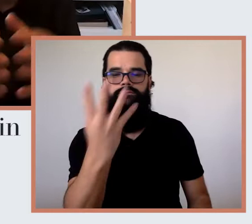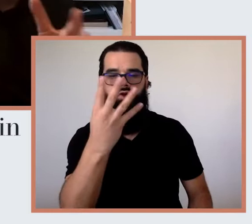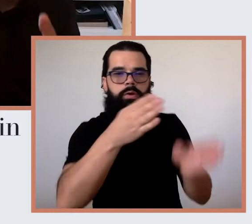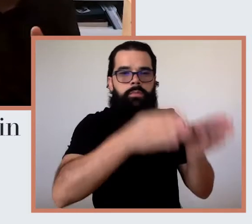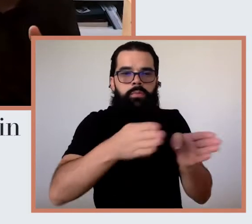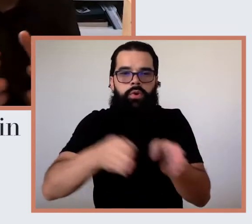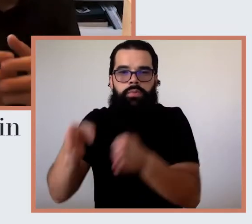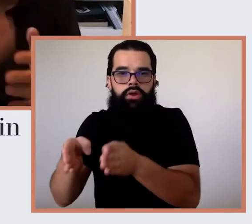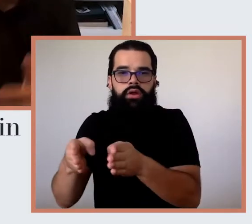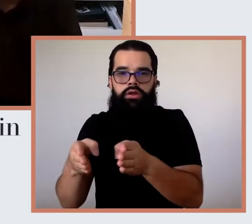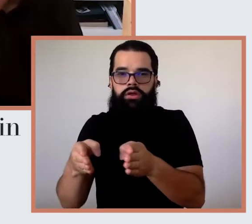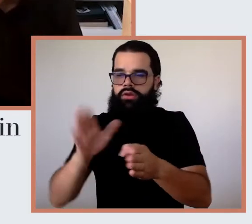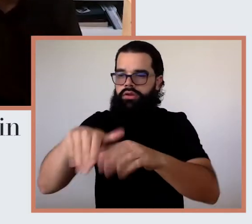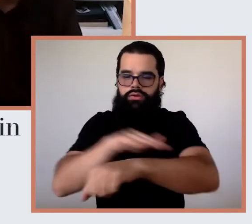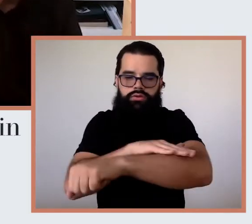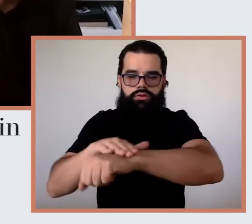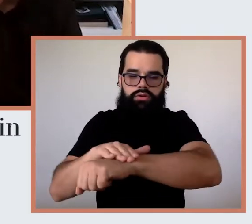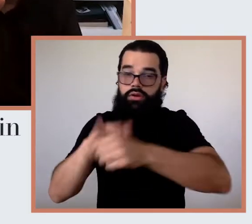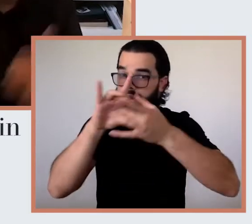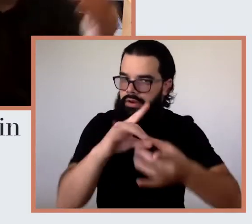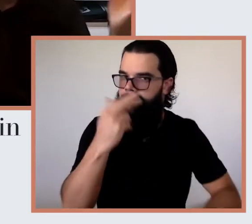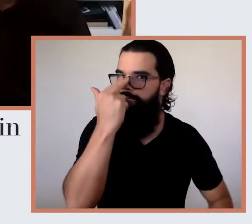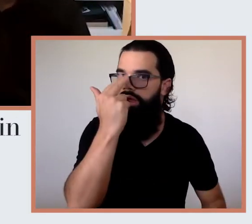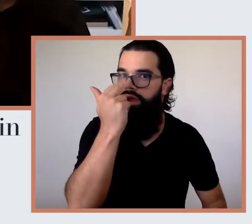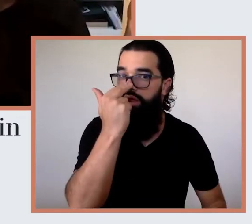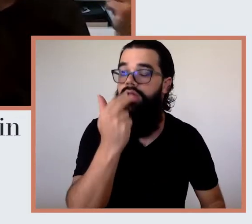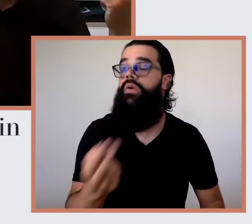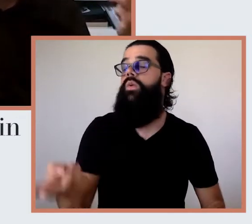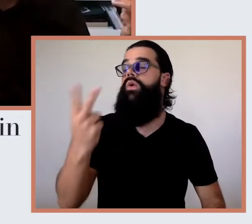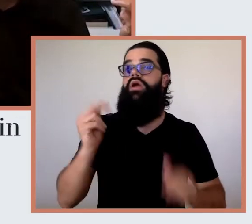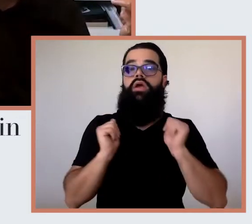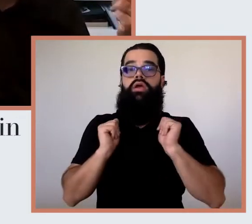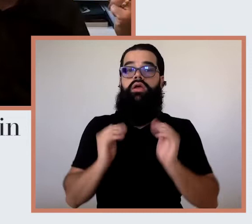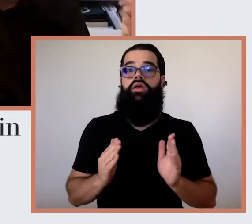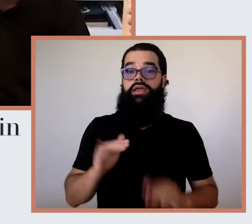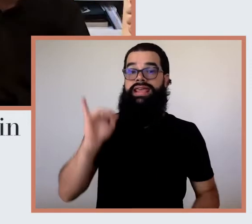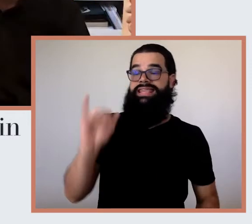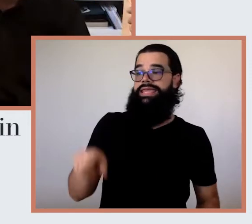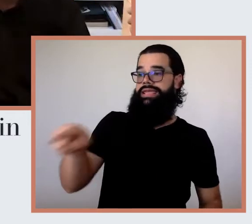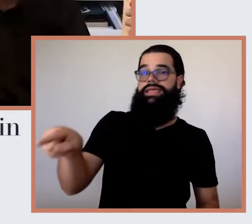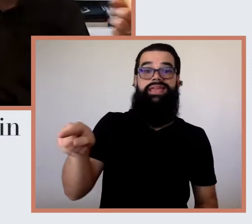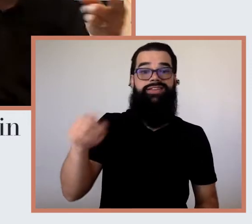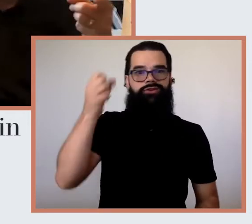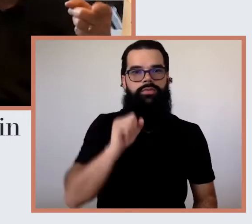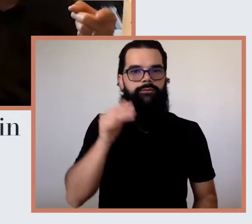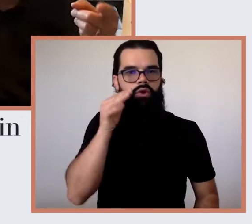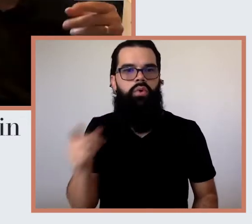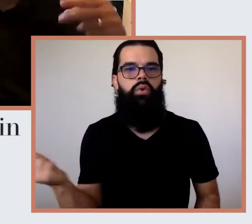it was a comedy, made it a four person play, funny enough, the other two actors, one of which was Marcelo.